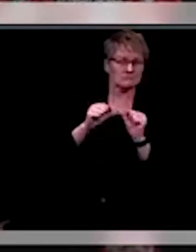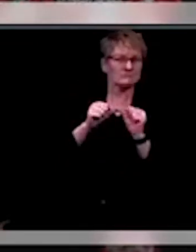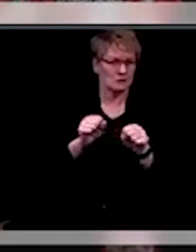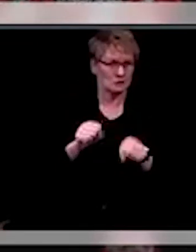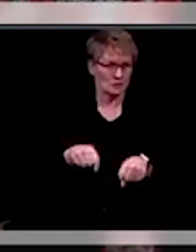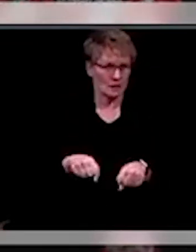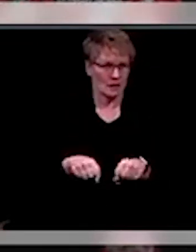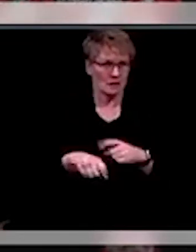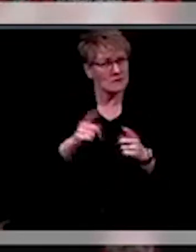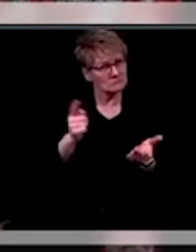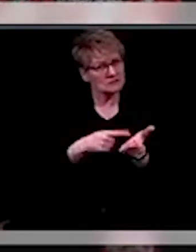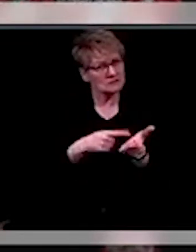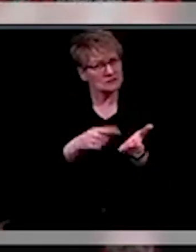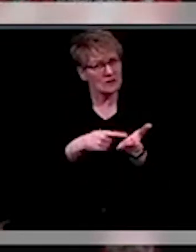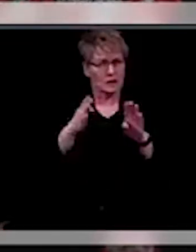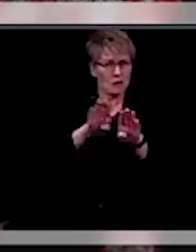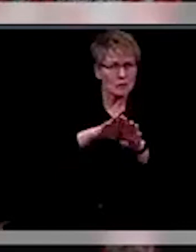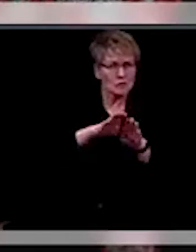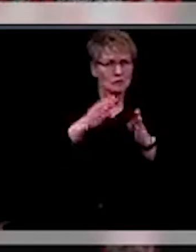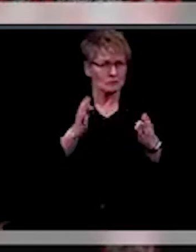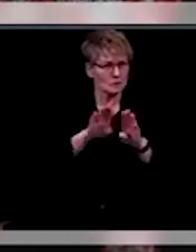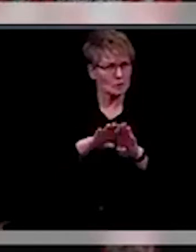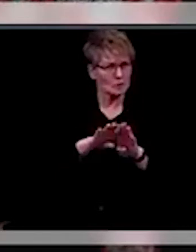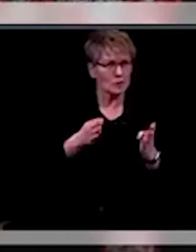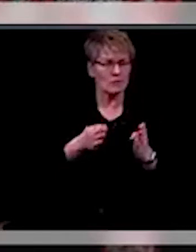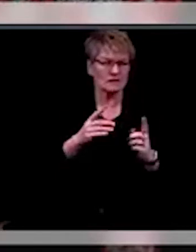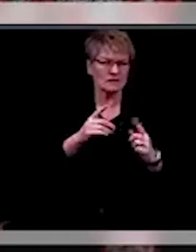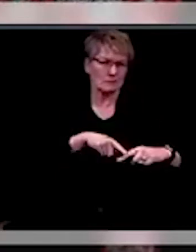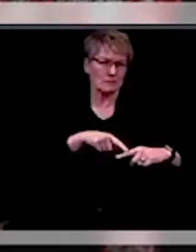of higher education...that's correct. Once we're in the